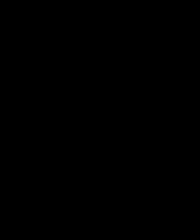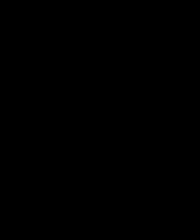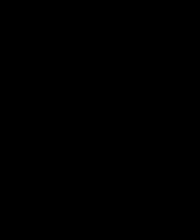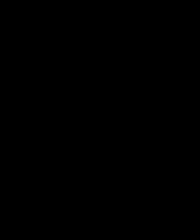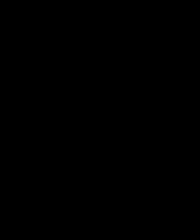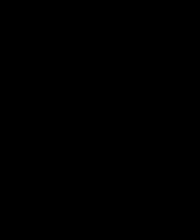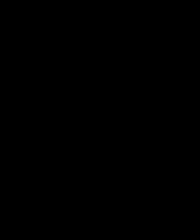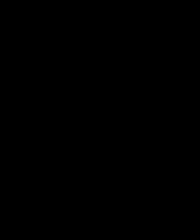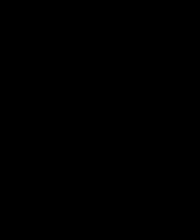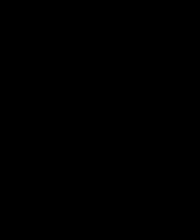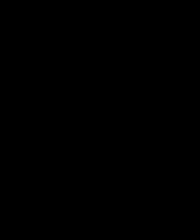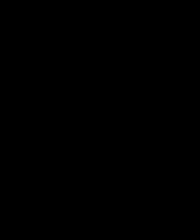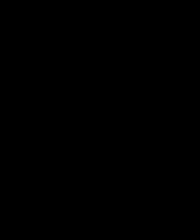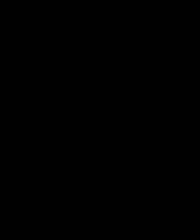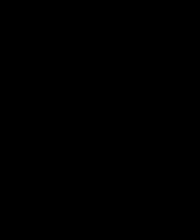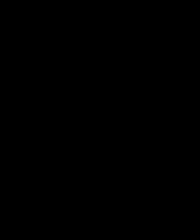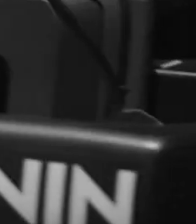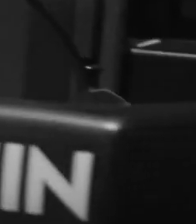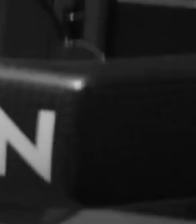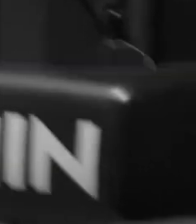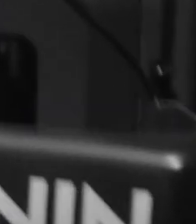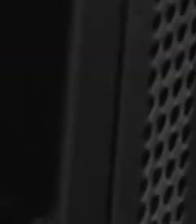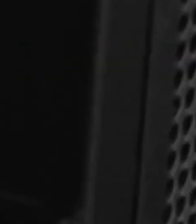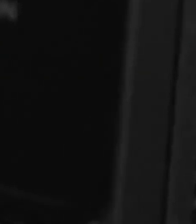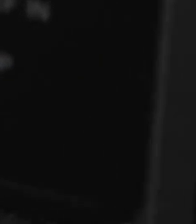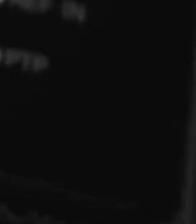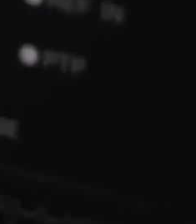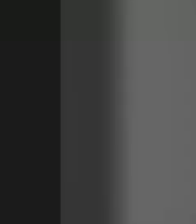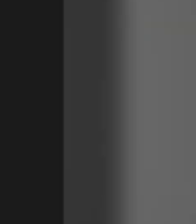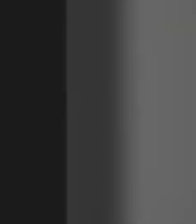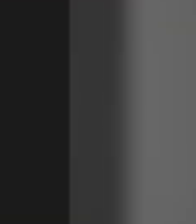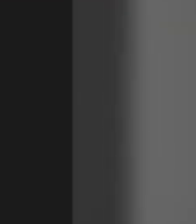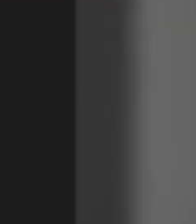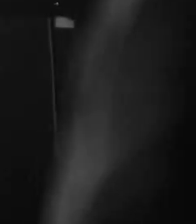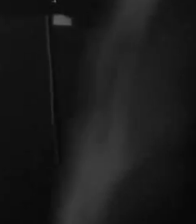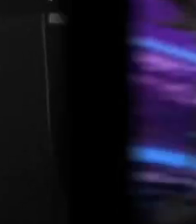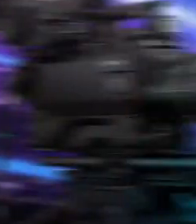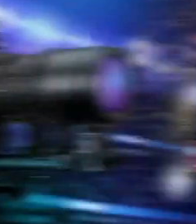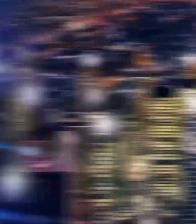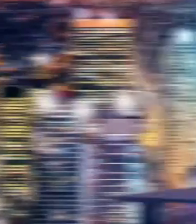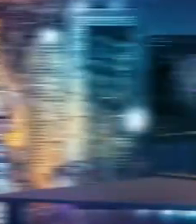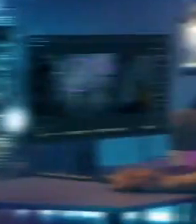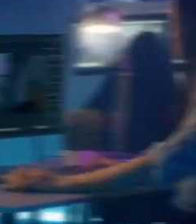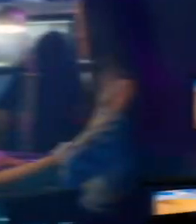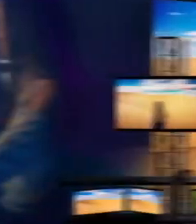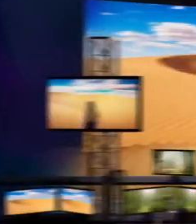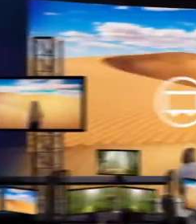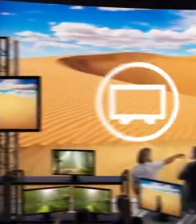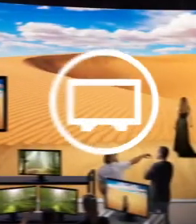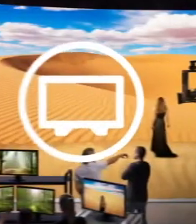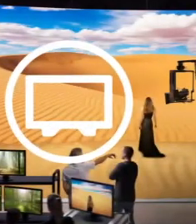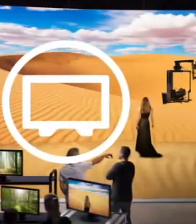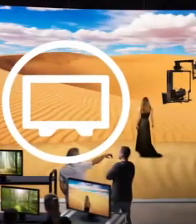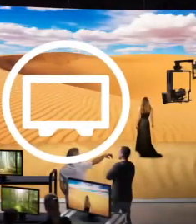BGM